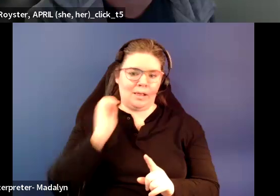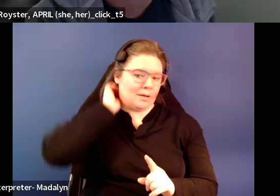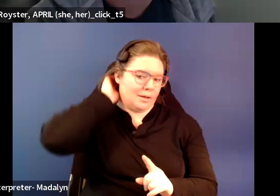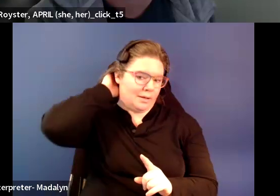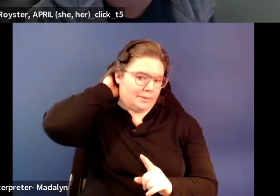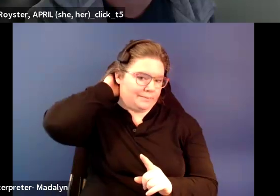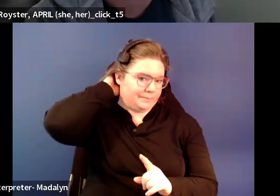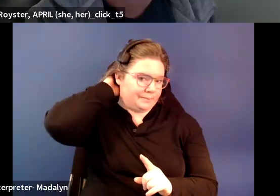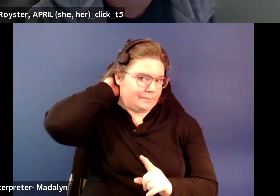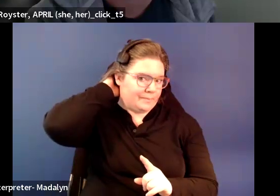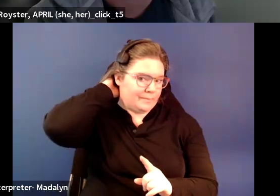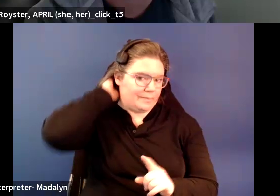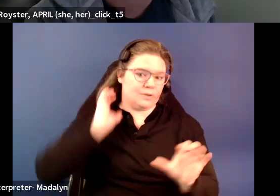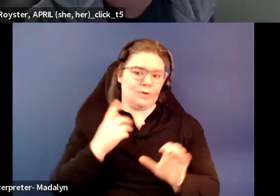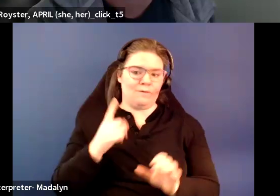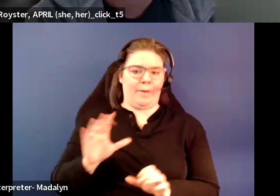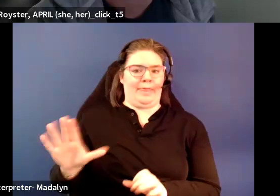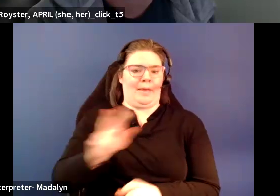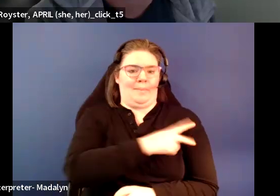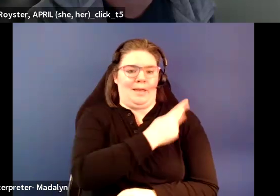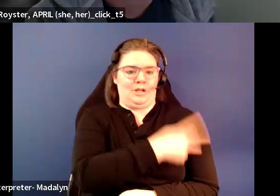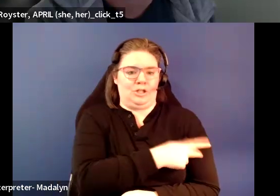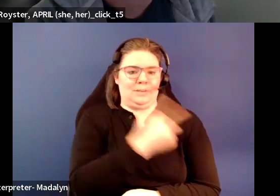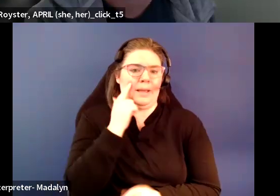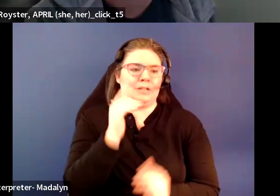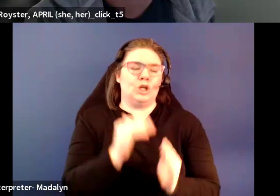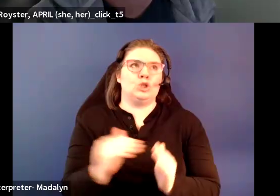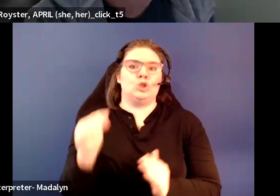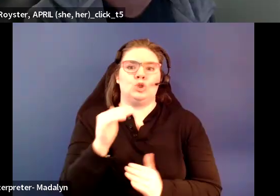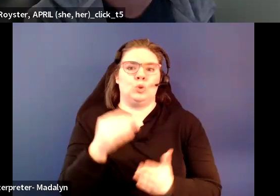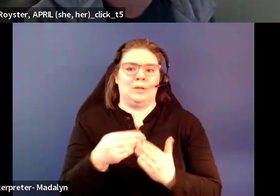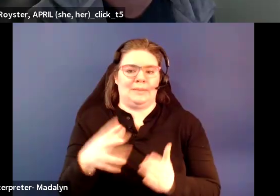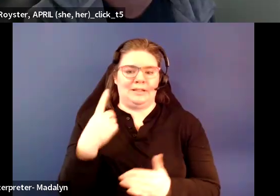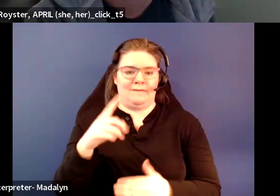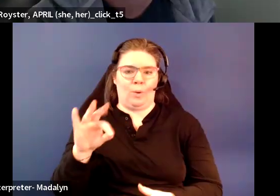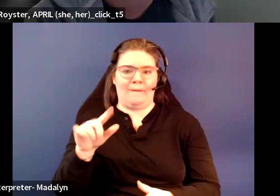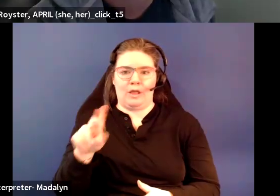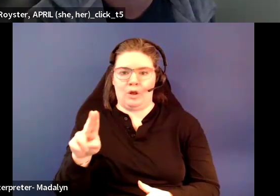Carolyn Grawi: for their patients, because it's just too expensive for the flu shot for them to give to anybody else, and they're not